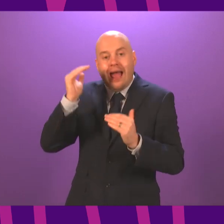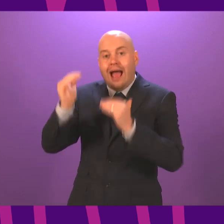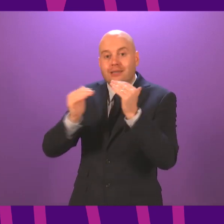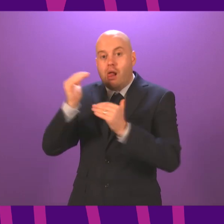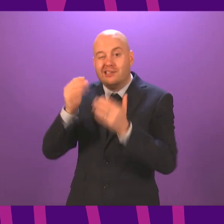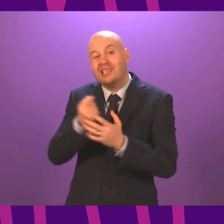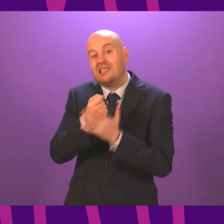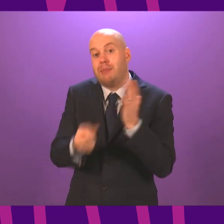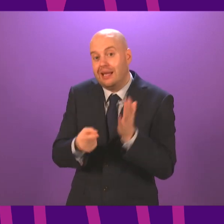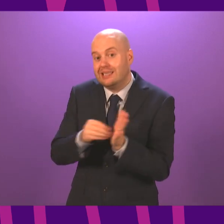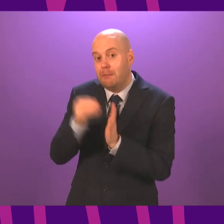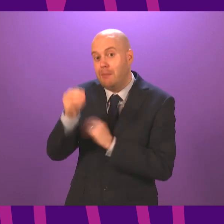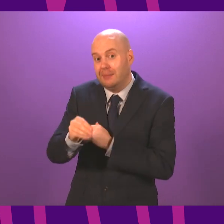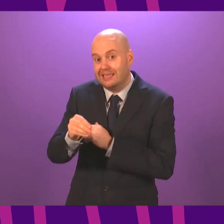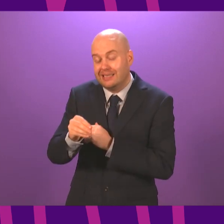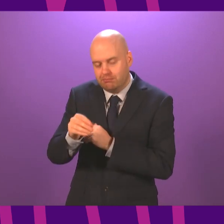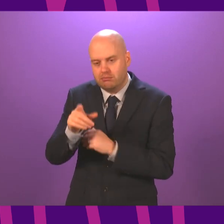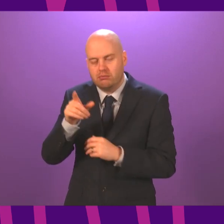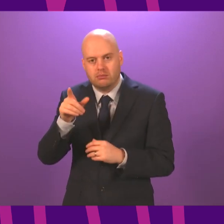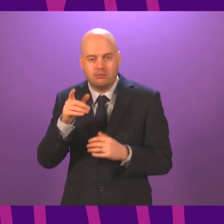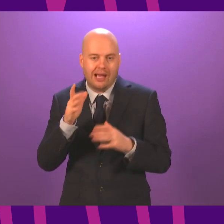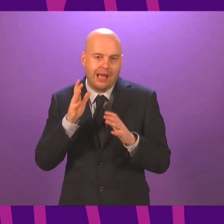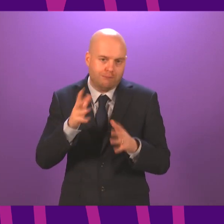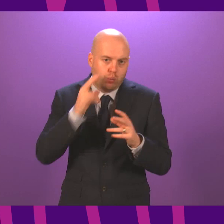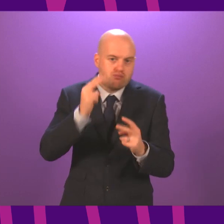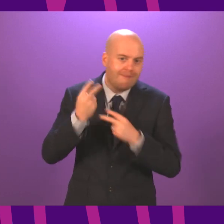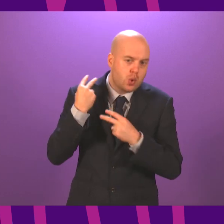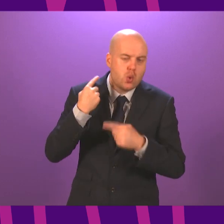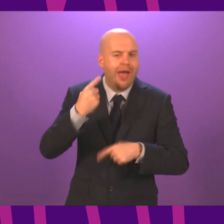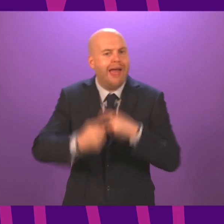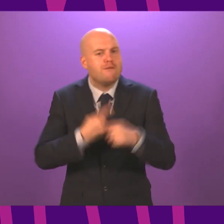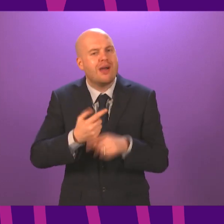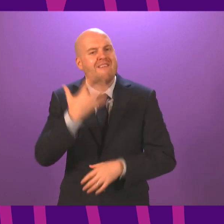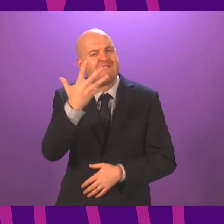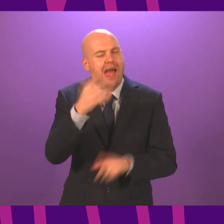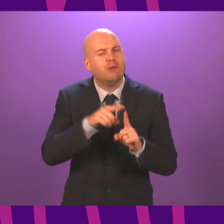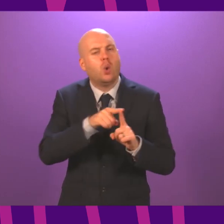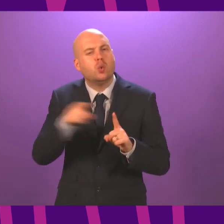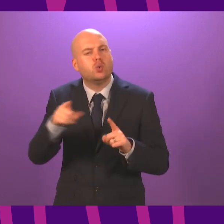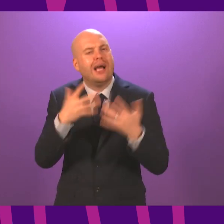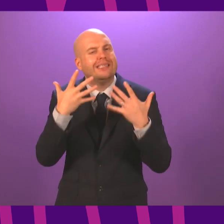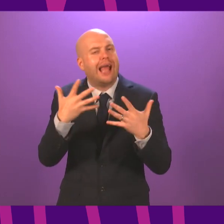payment, review dates will vary from five to 10 years, and people with disabilities or conditions